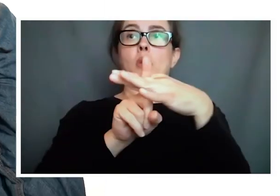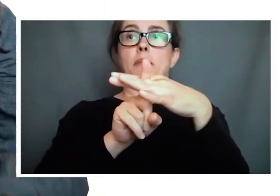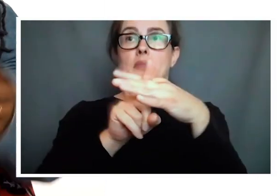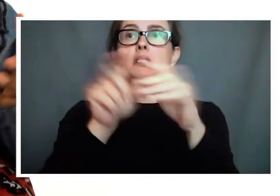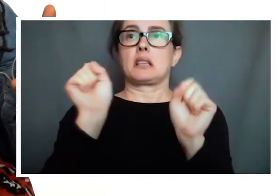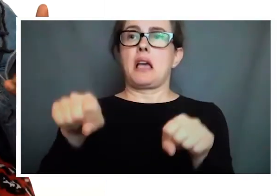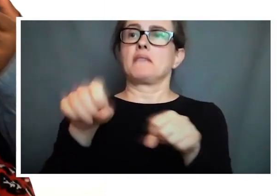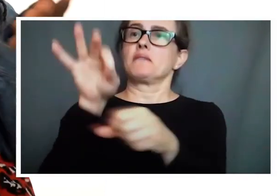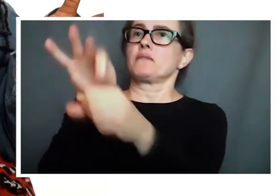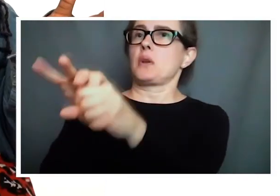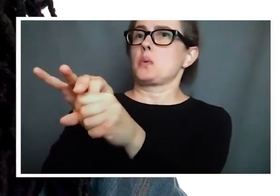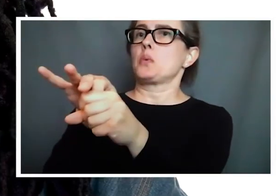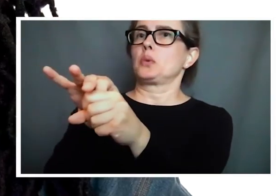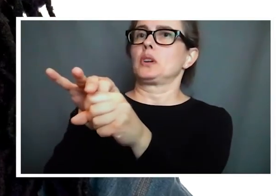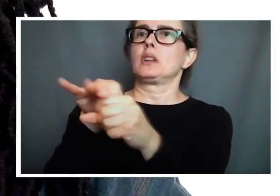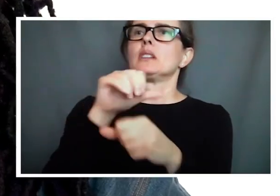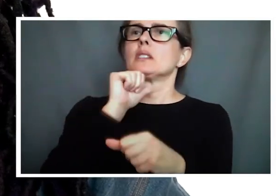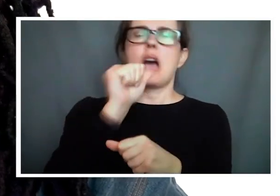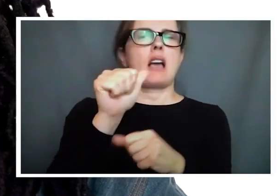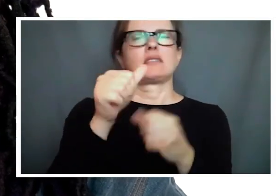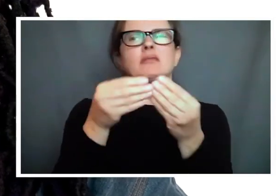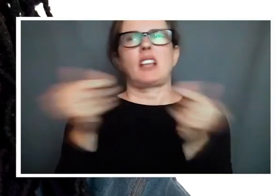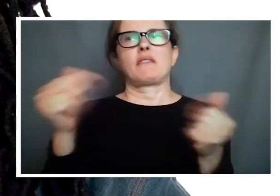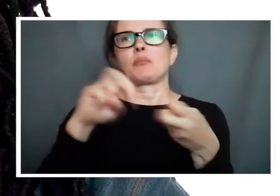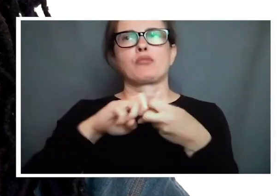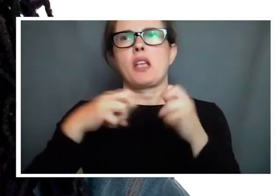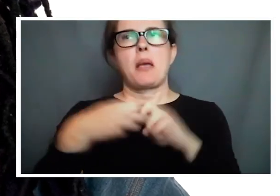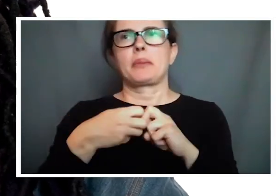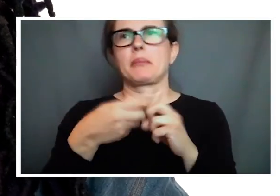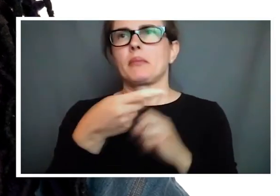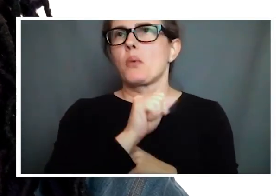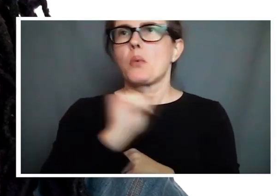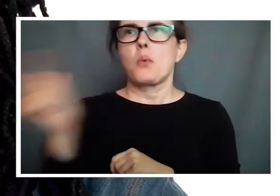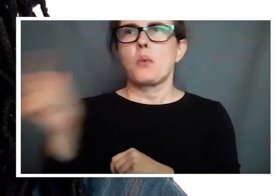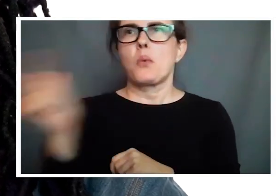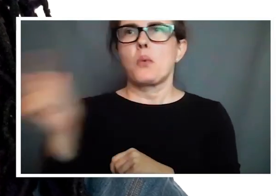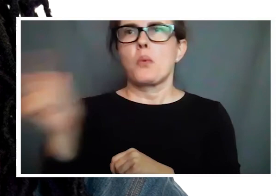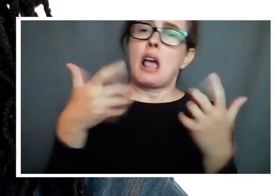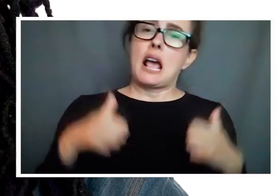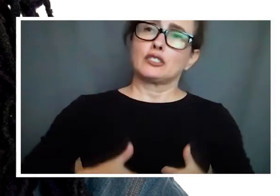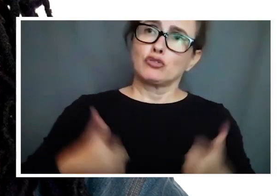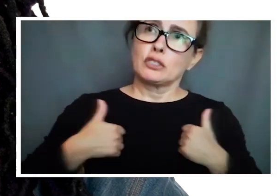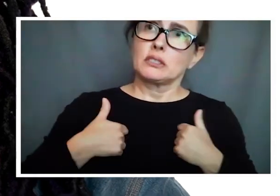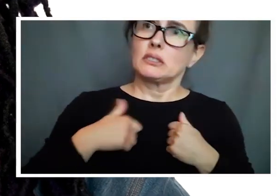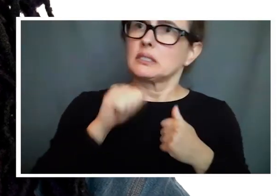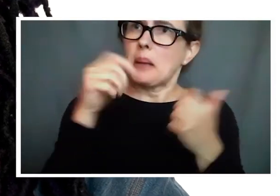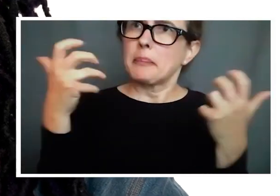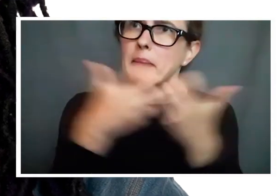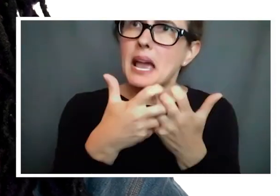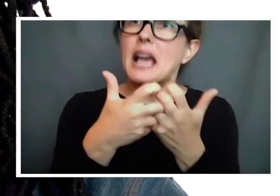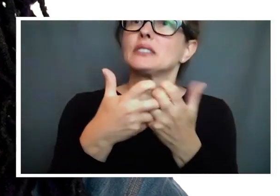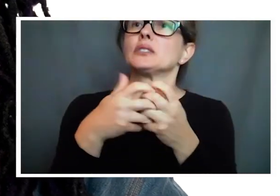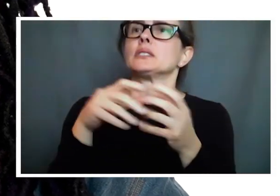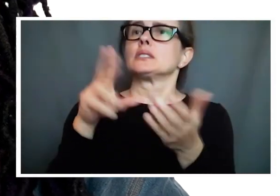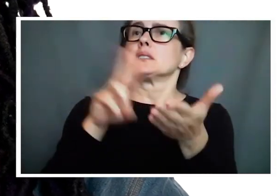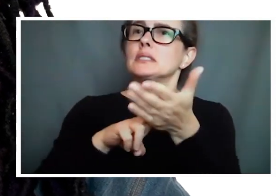You show up, you vote. Same day registration doesn't fix every barrier that voters with disabilities experience. Like getting to the polls or having the right ID.